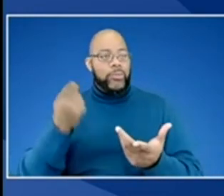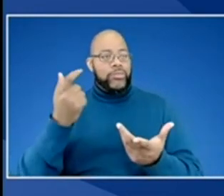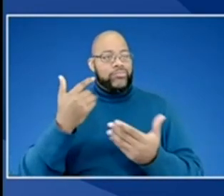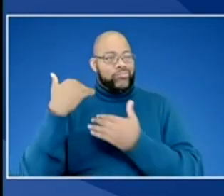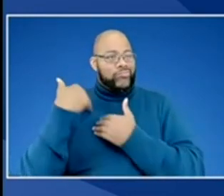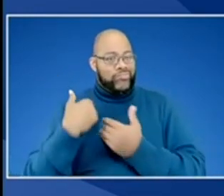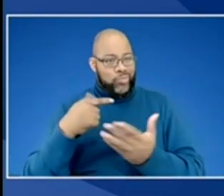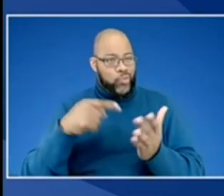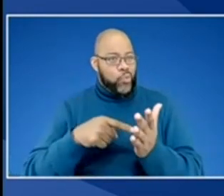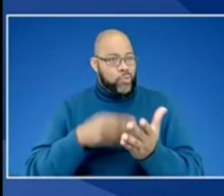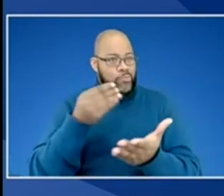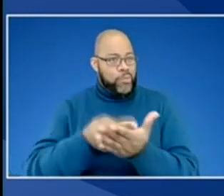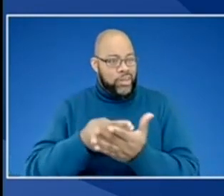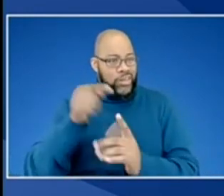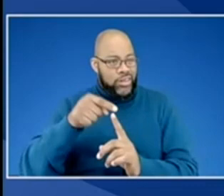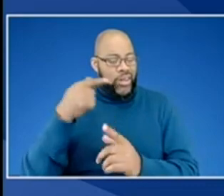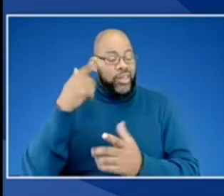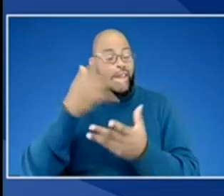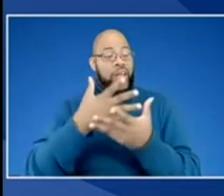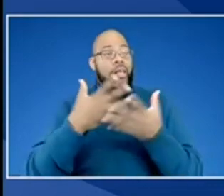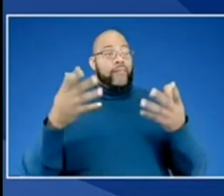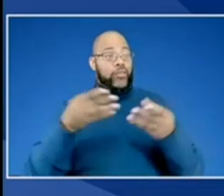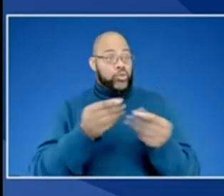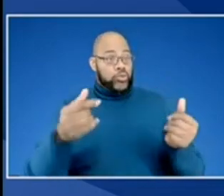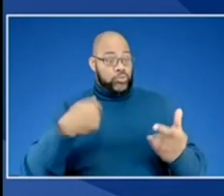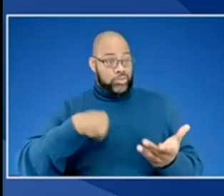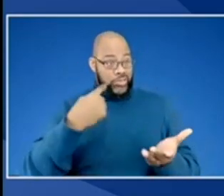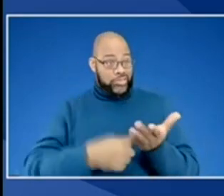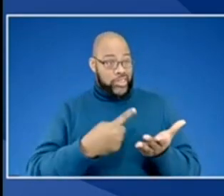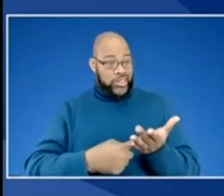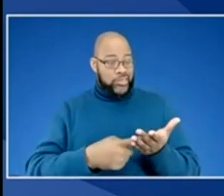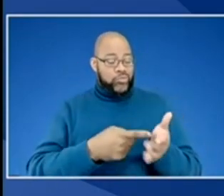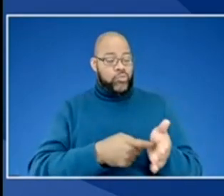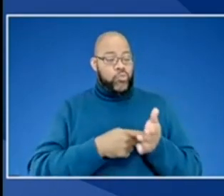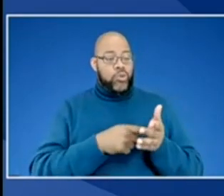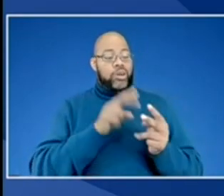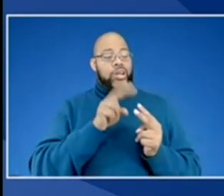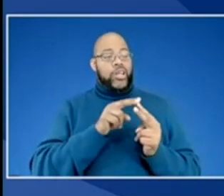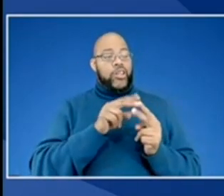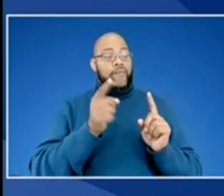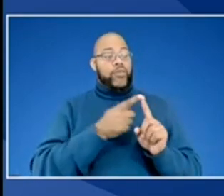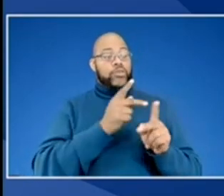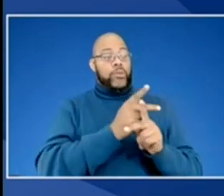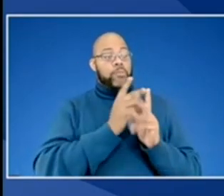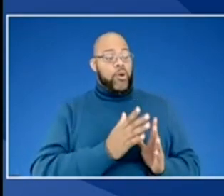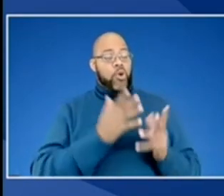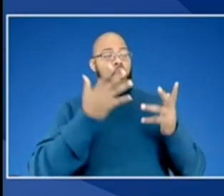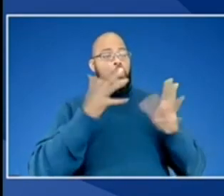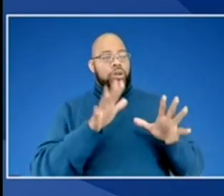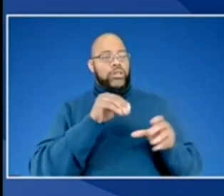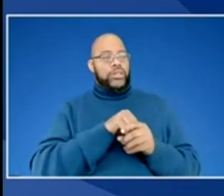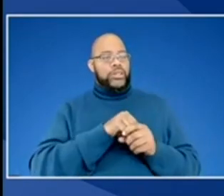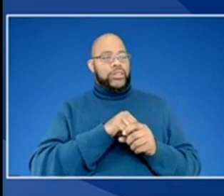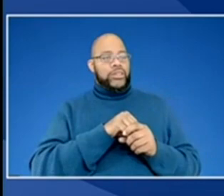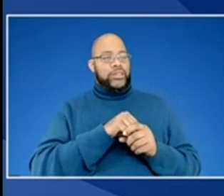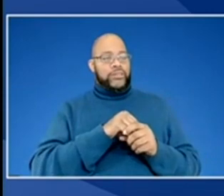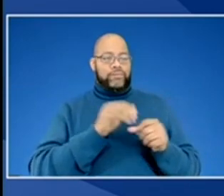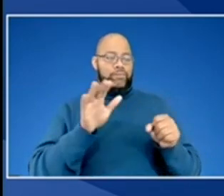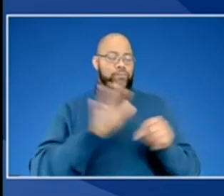solutions that we've discussed require that either first, the borrower is already in a state of total crisis, or b, that